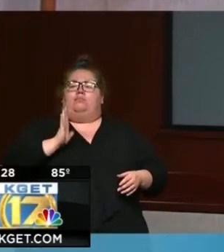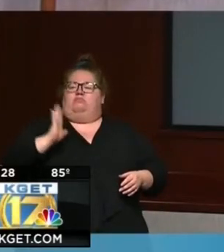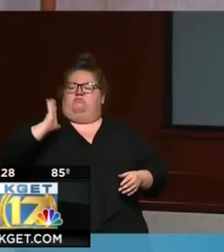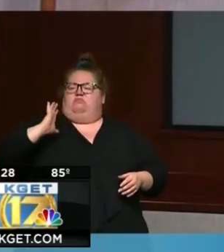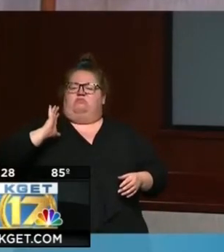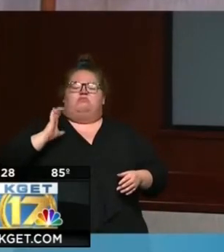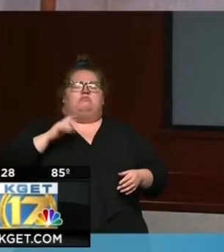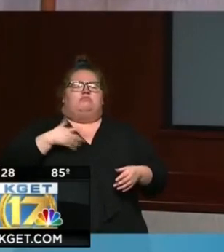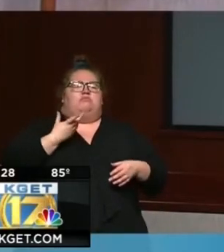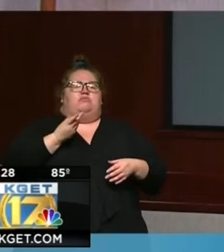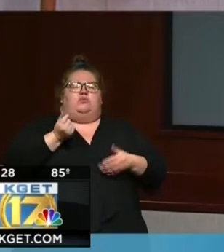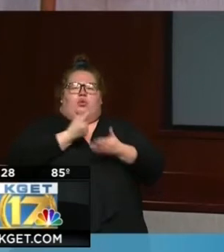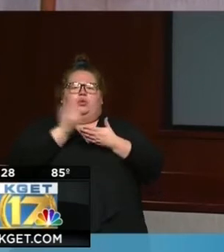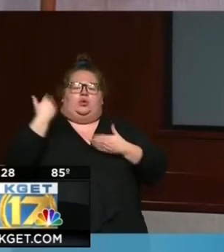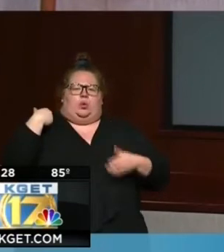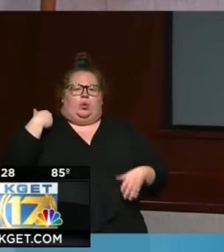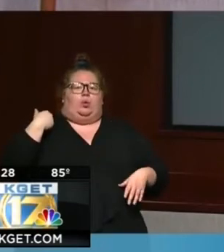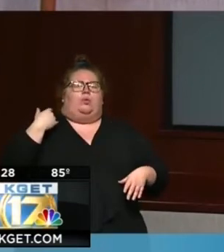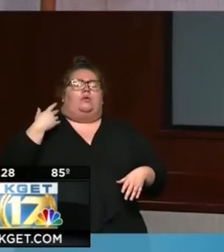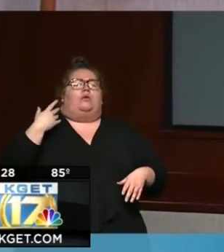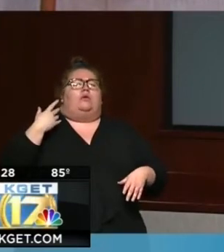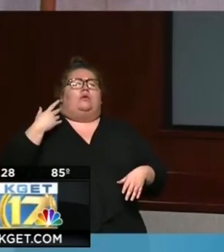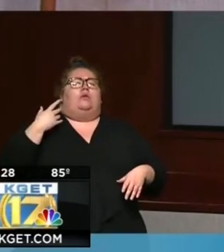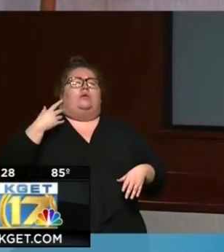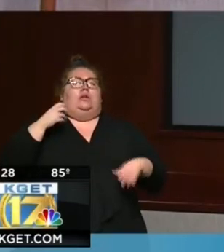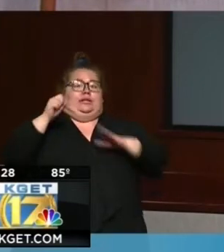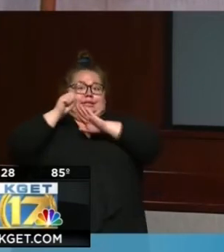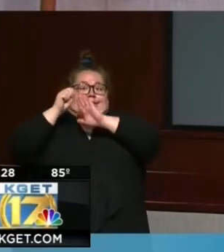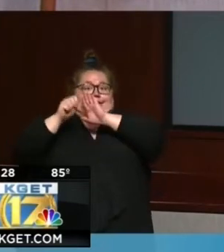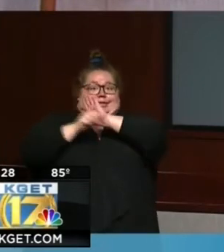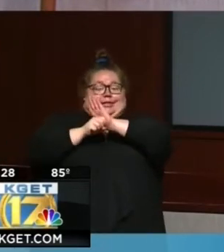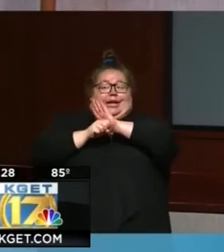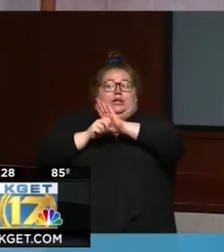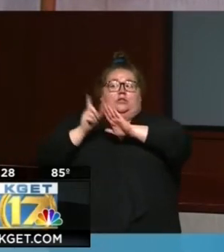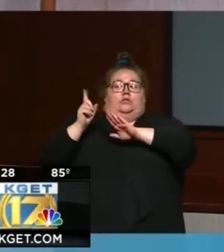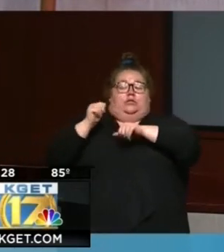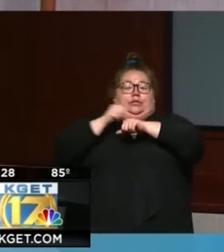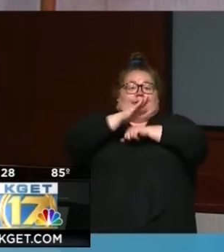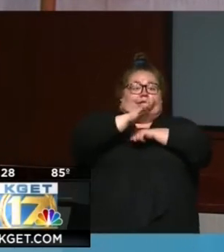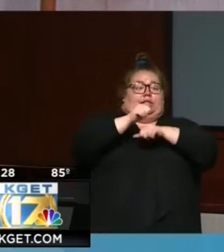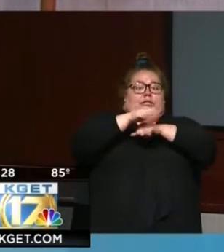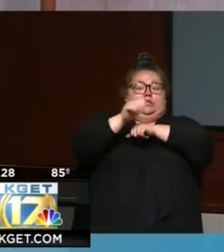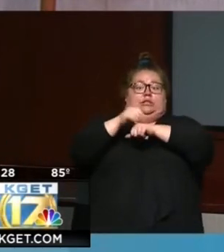WONDERING, IF THE SKILLED NURSING CENTERS. THERE WAS A REPORT THAT CAME